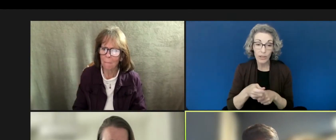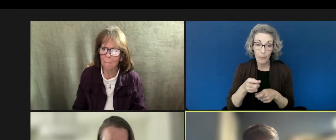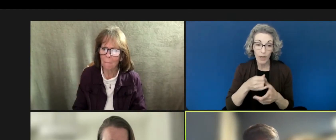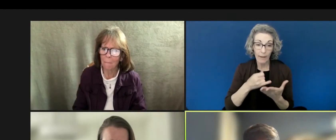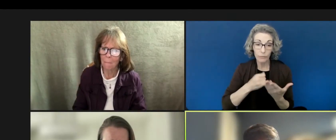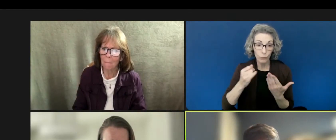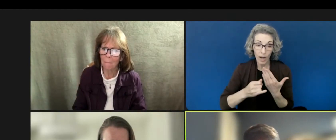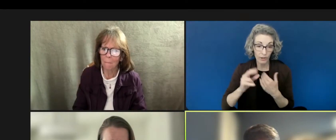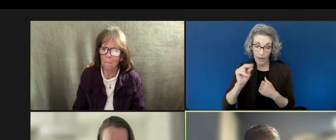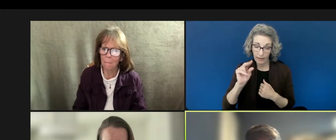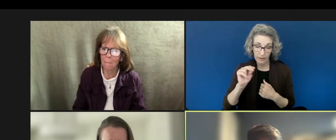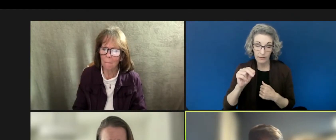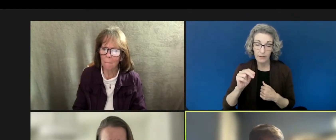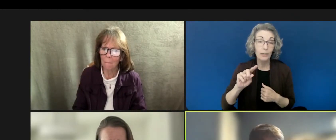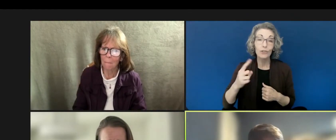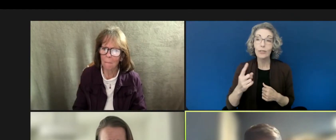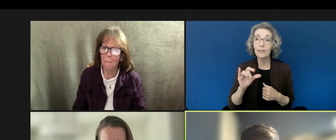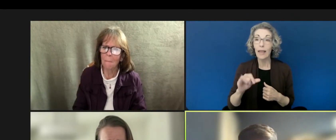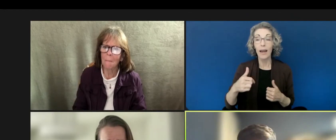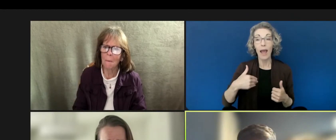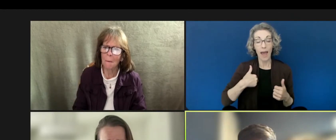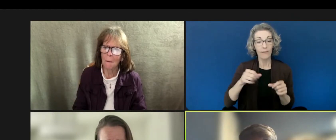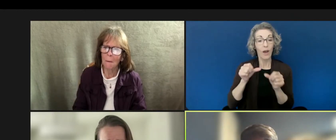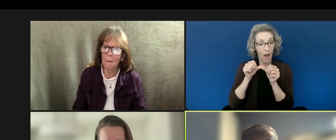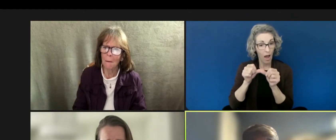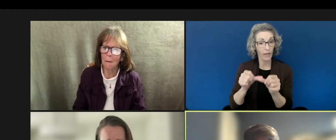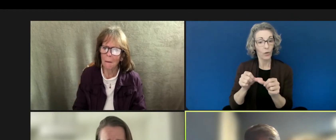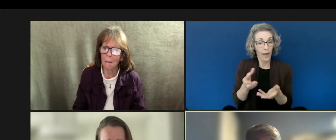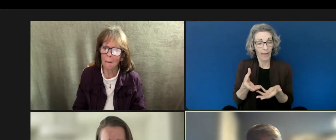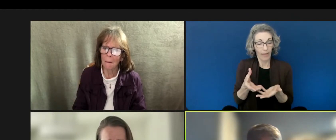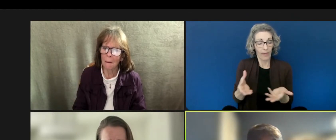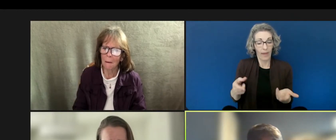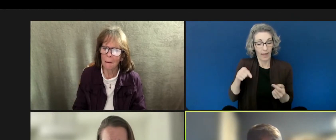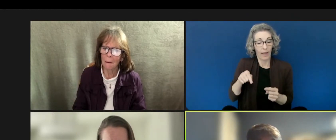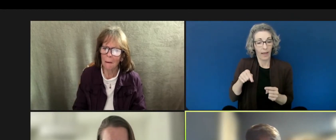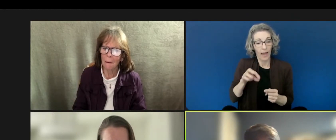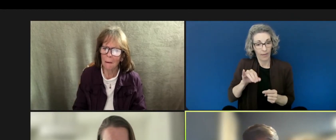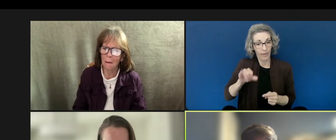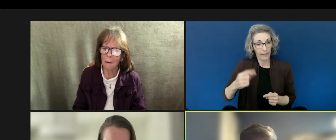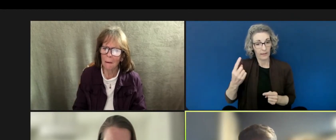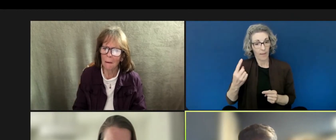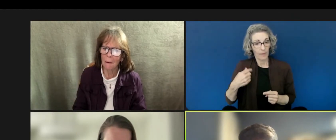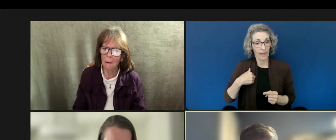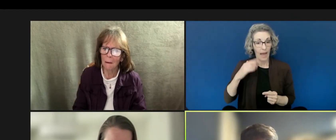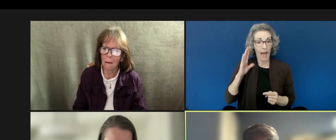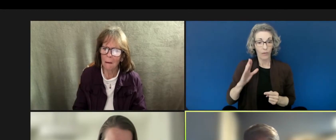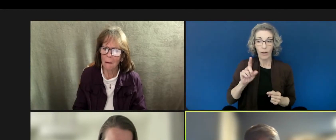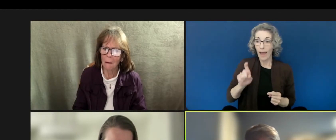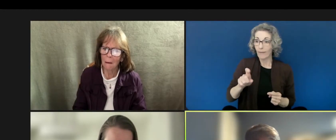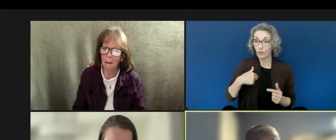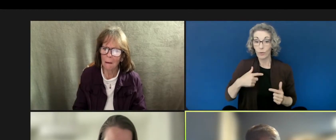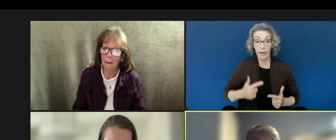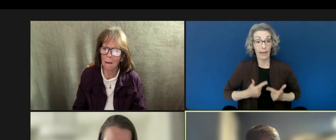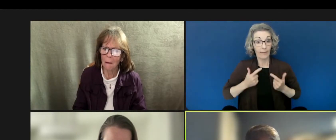it's just, I've got an ongoing thing. And it's something that I'm going to continue to live with, and